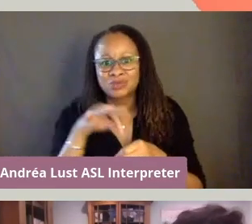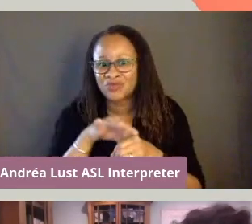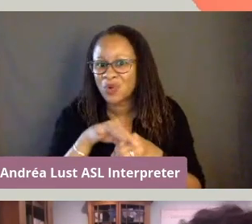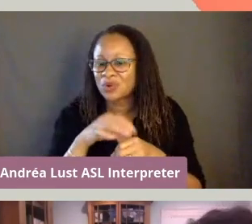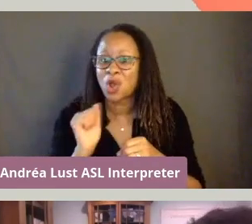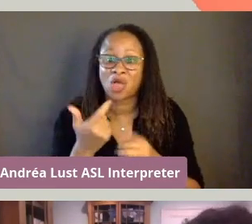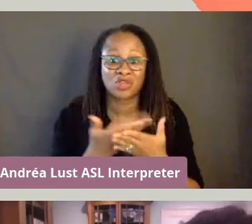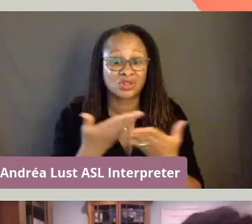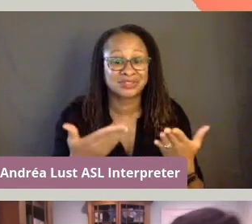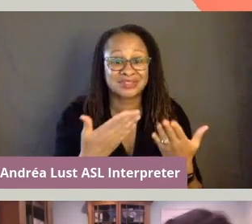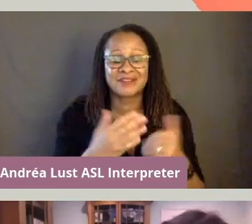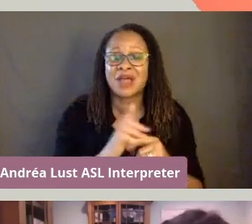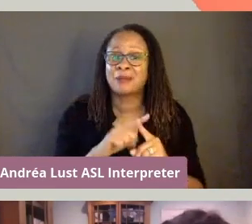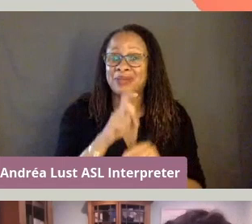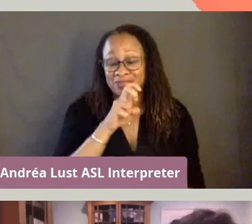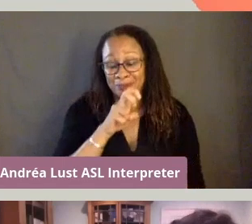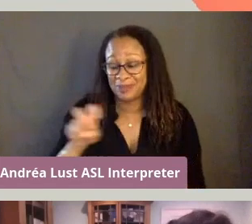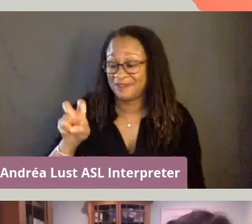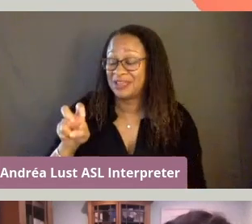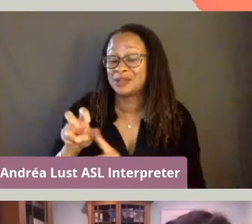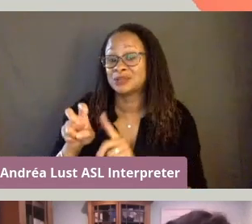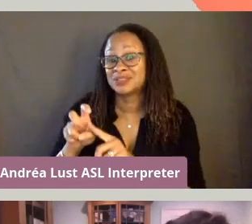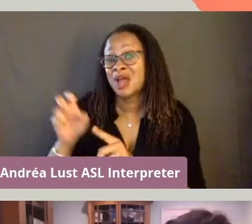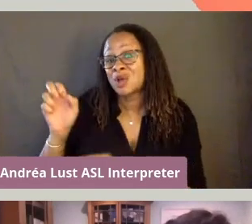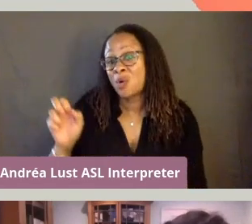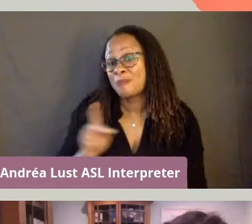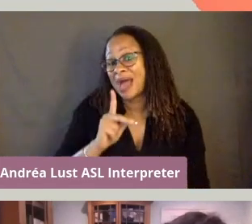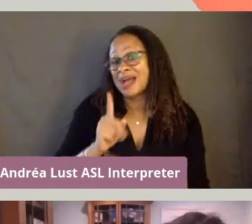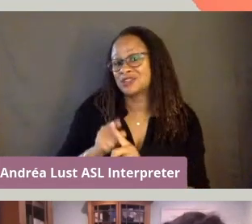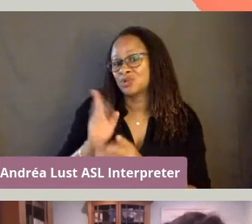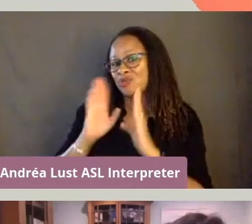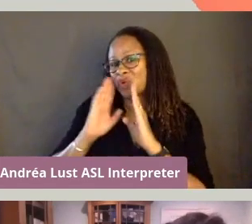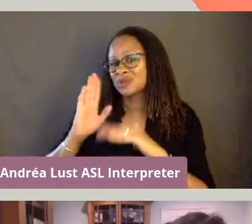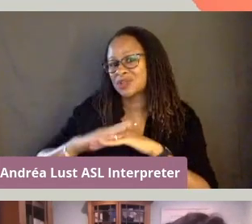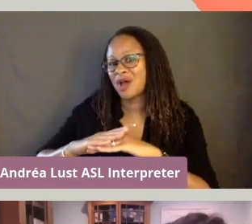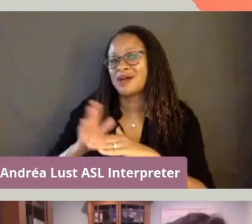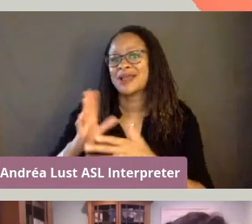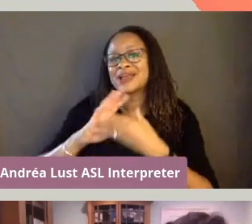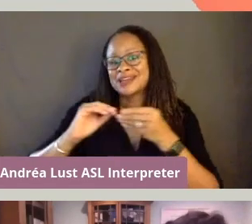But the pivot is really to go back to kind of focus on narrative shift